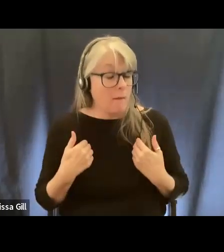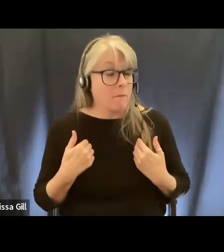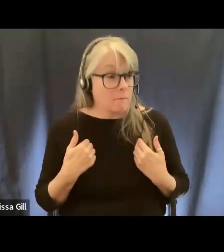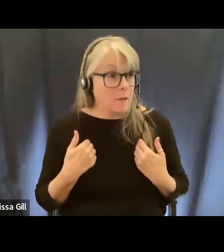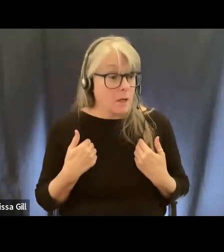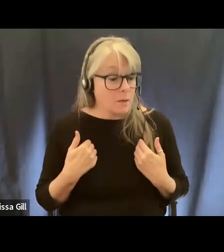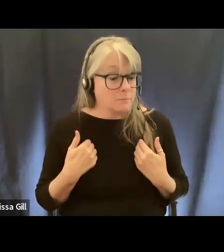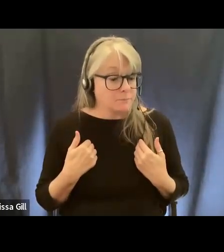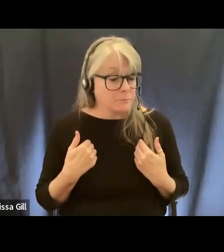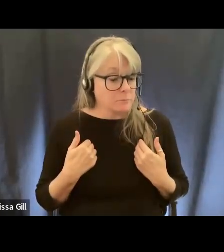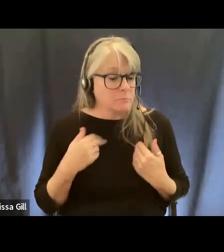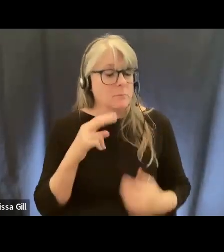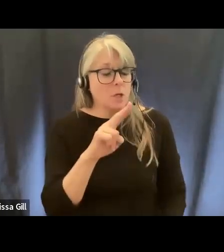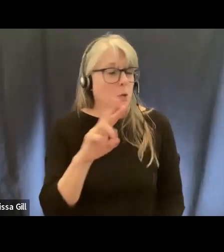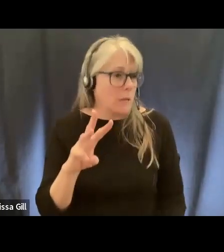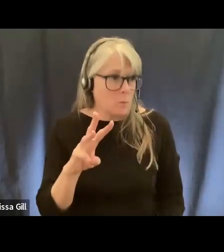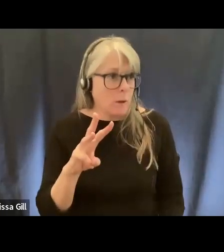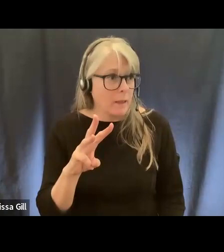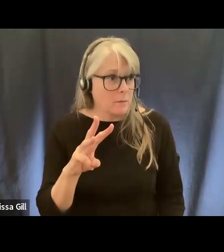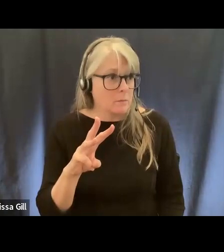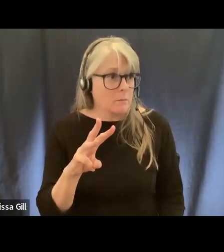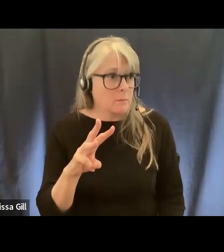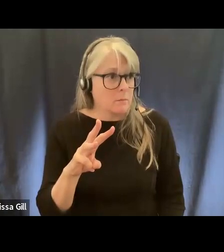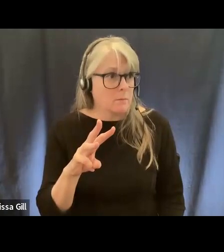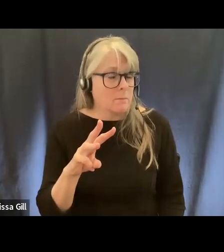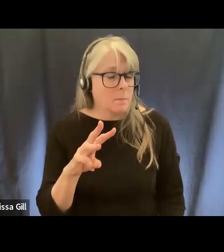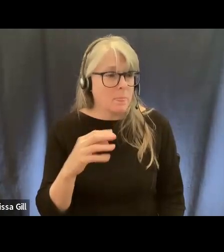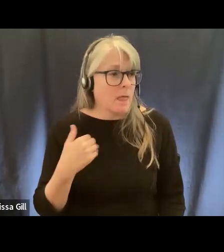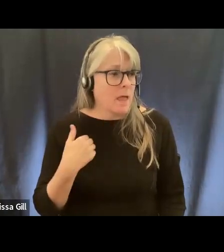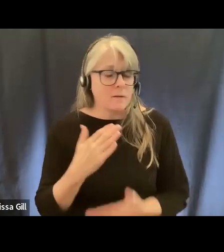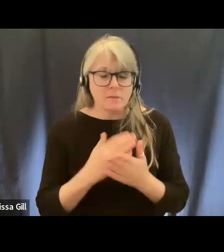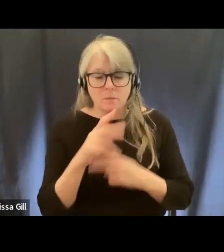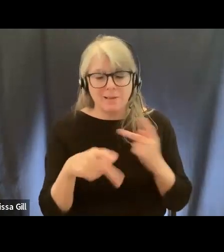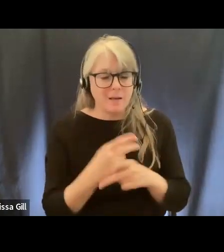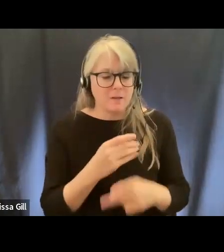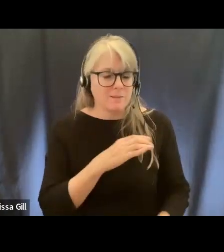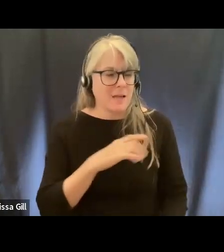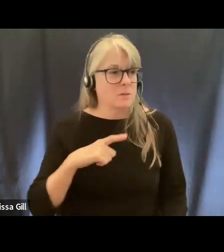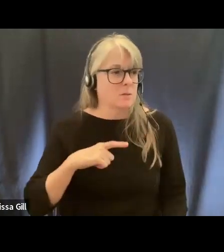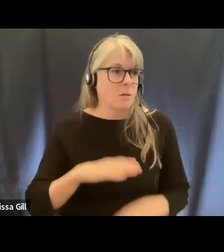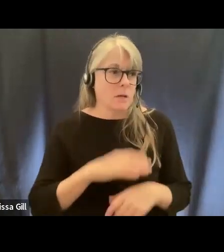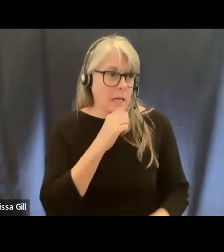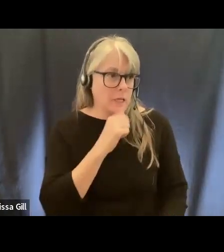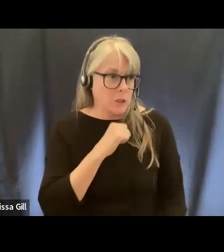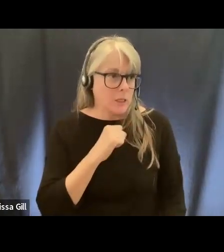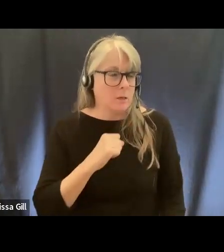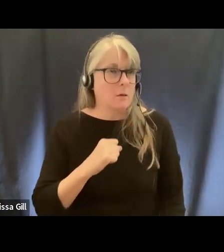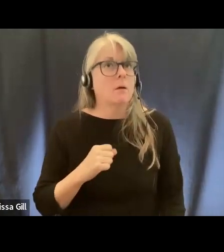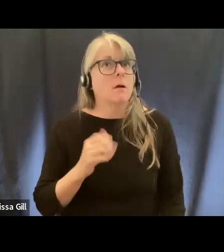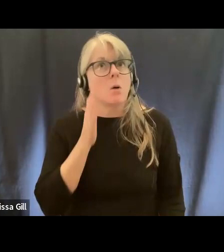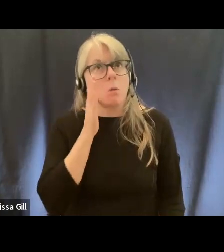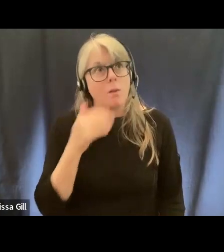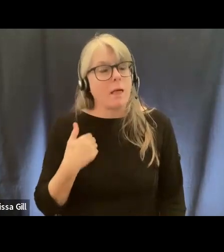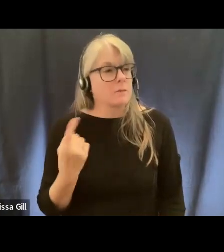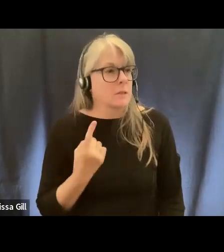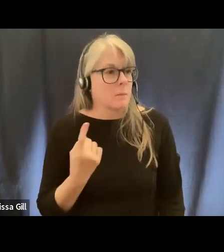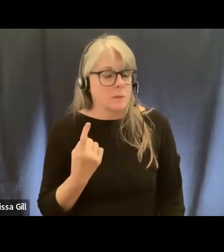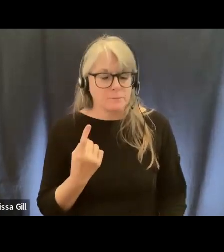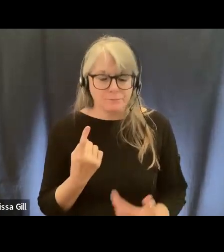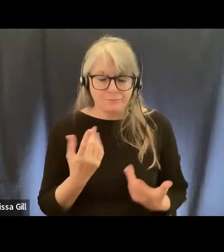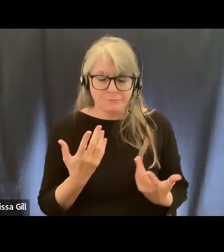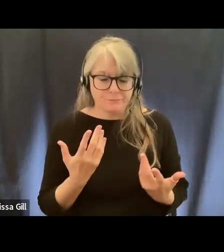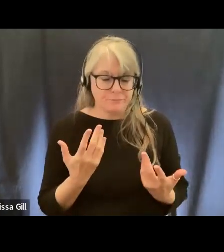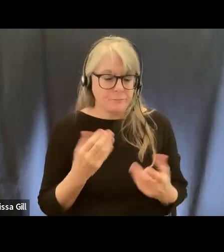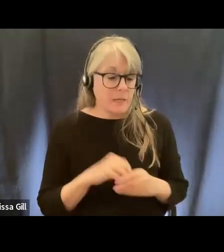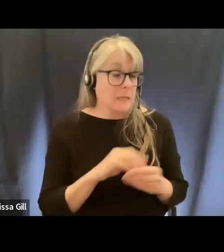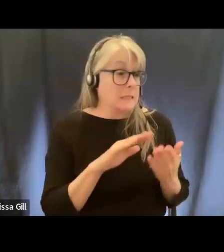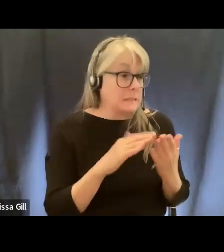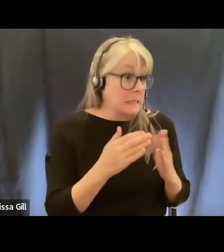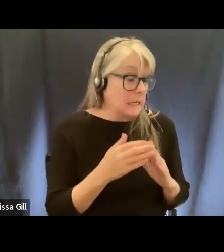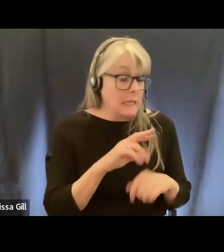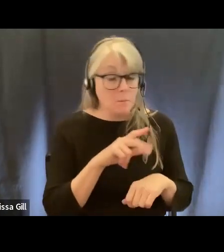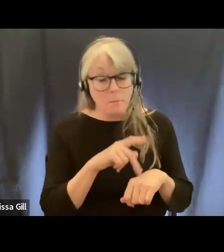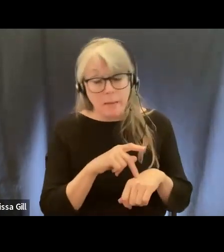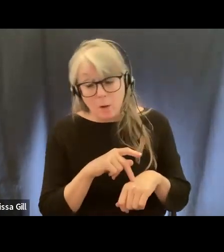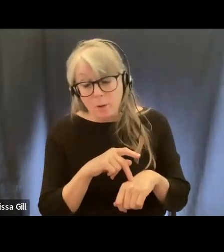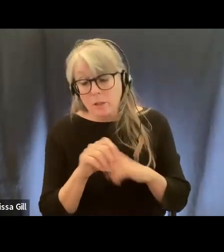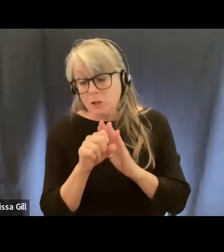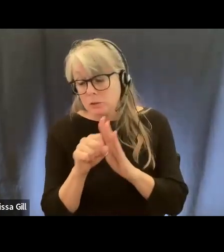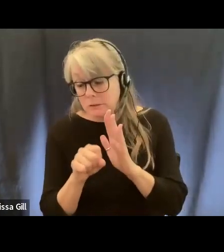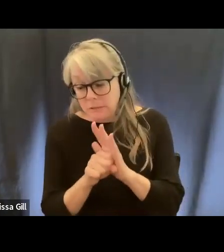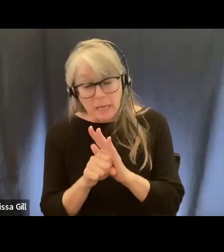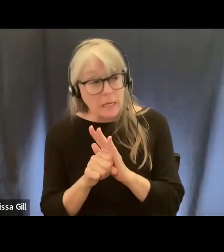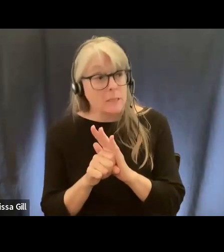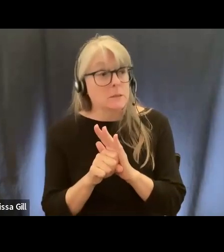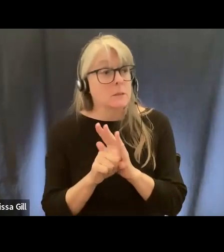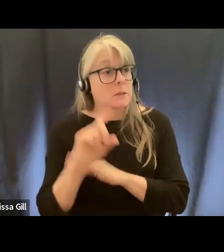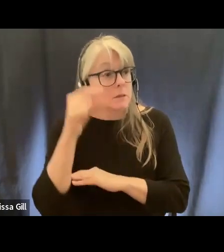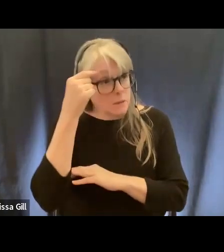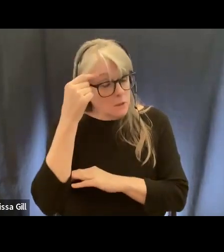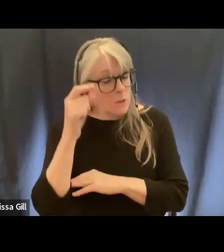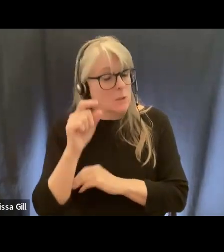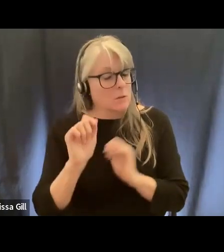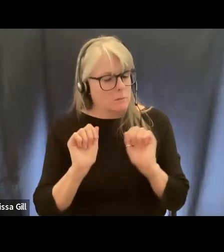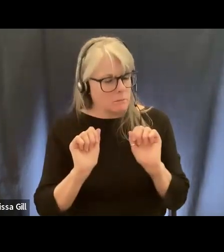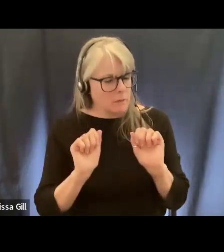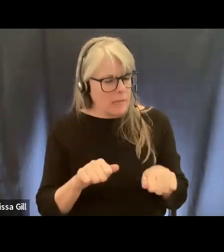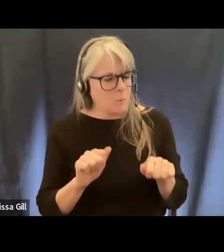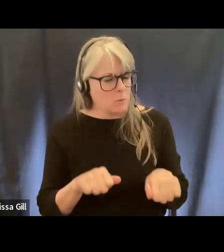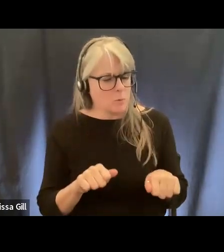You know united way in their area they would have some kind of council aging on counseling they would have somebody whether it be in their city or their parish or their state that should be able to kind of give them.